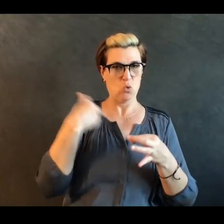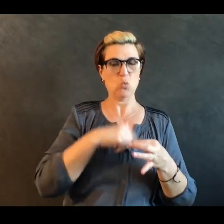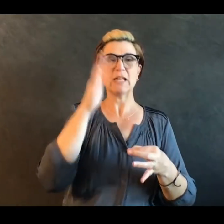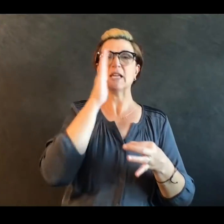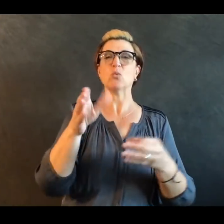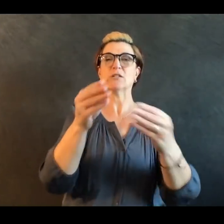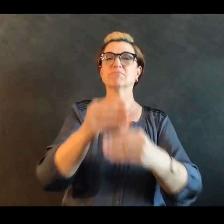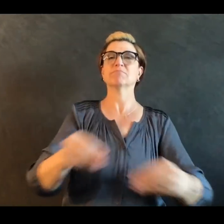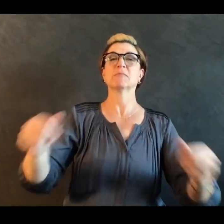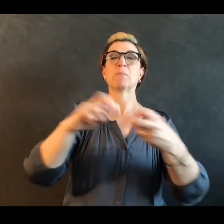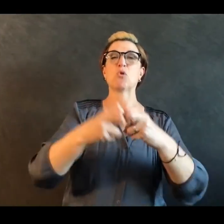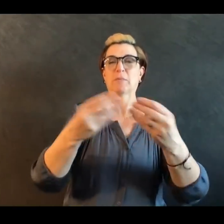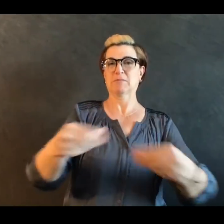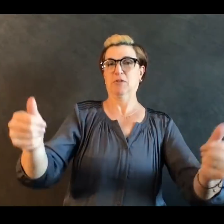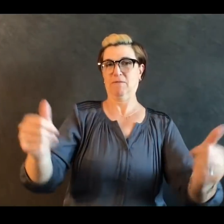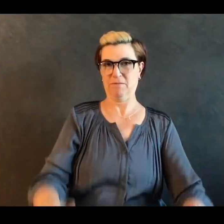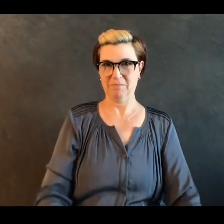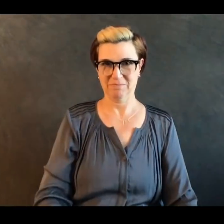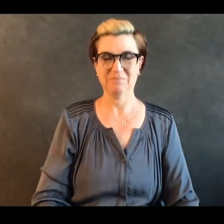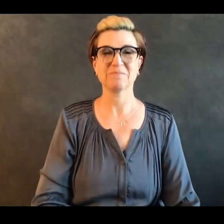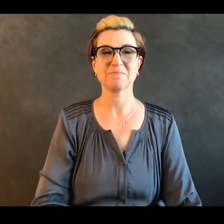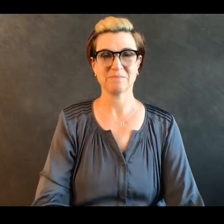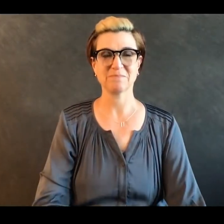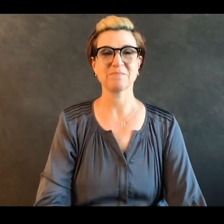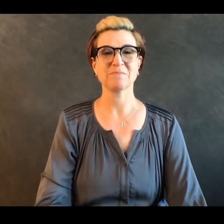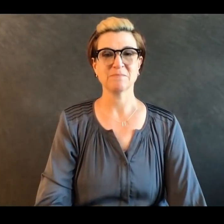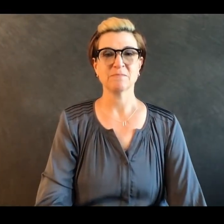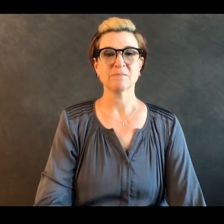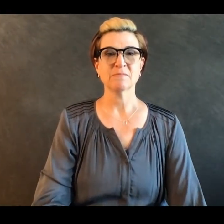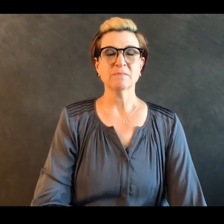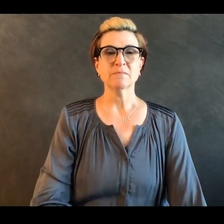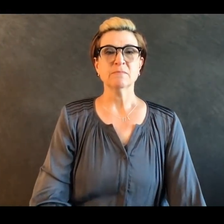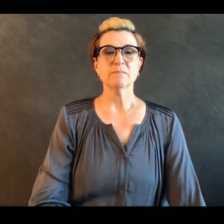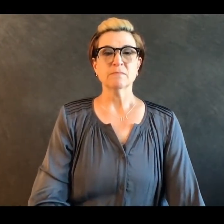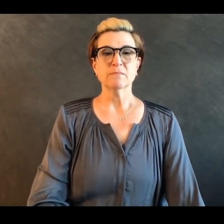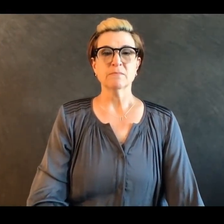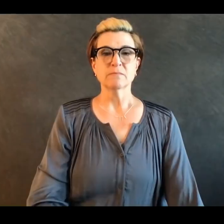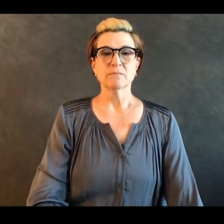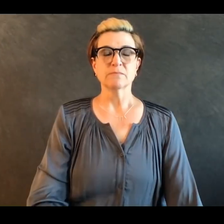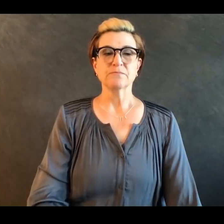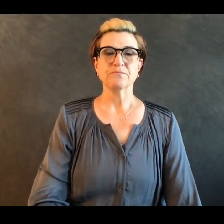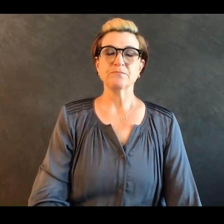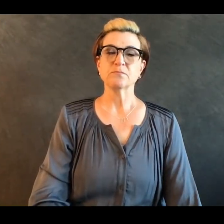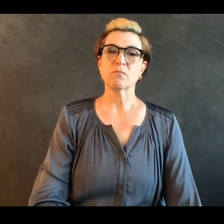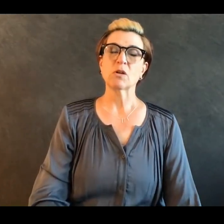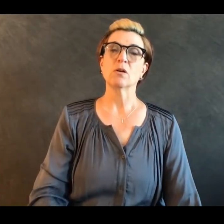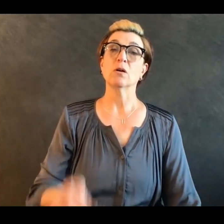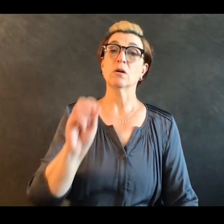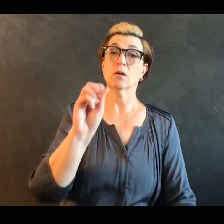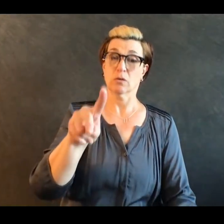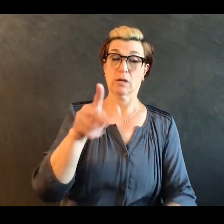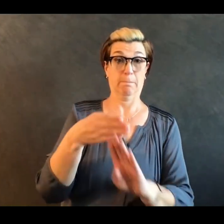opportunity before the vice president comes up I just wanted to say speaking